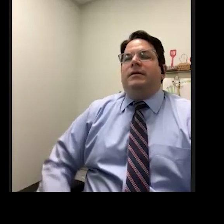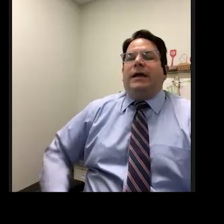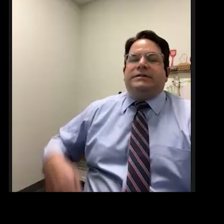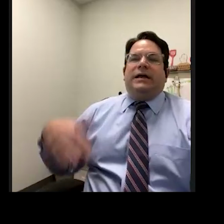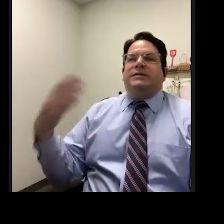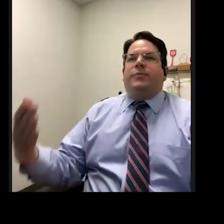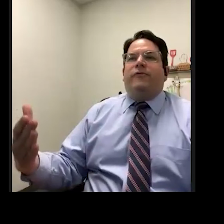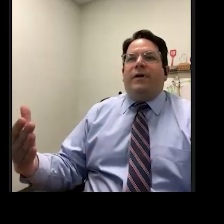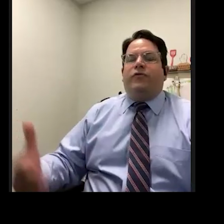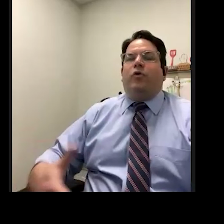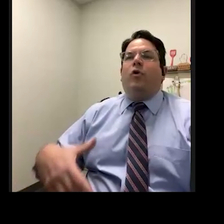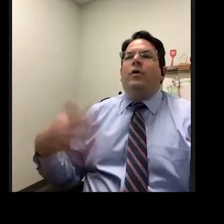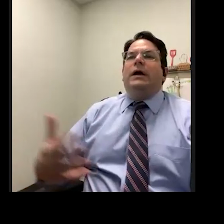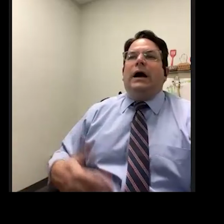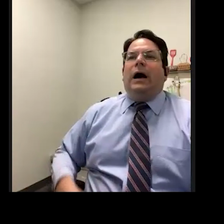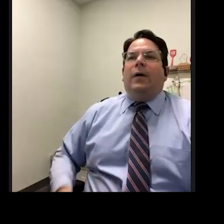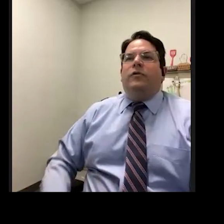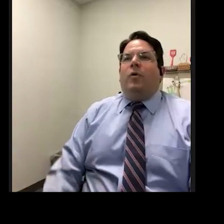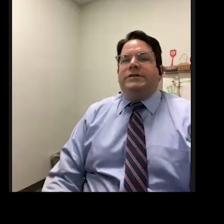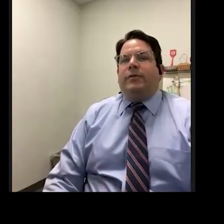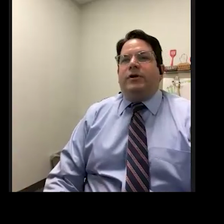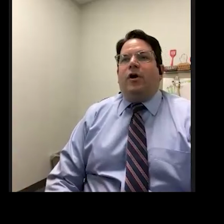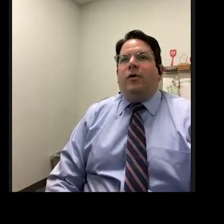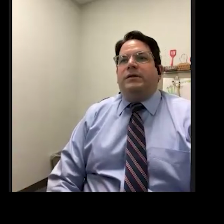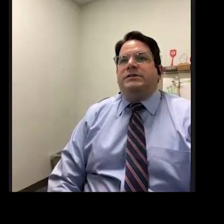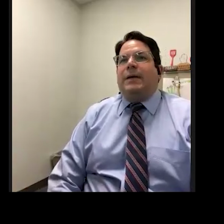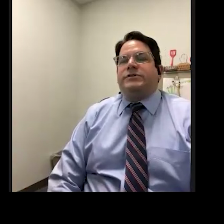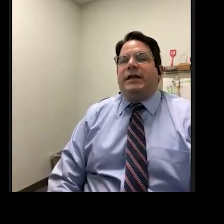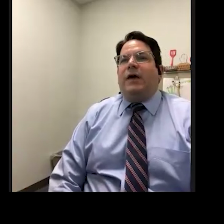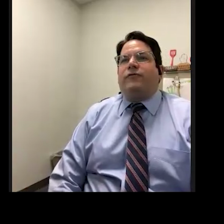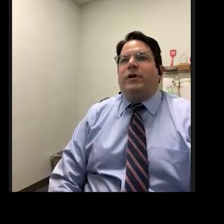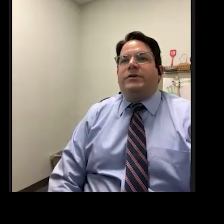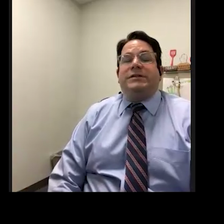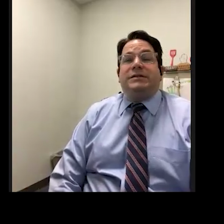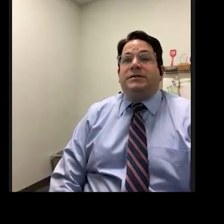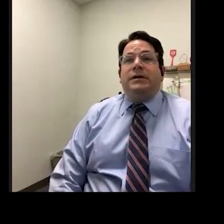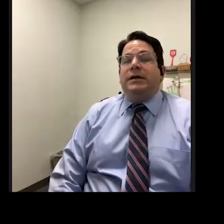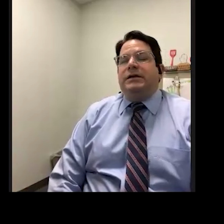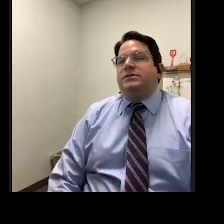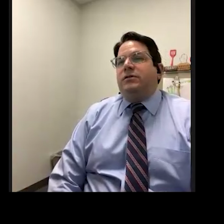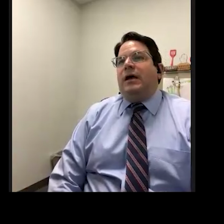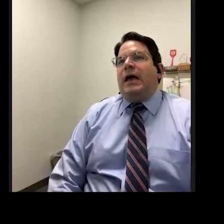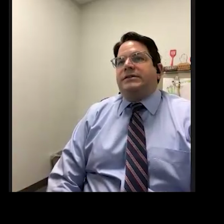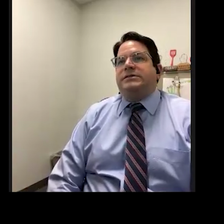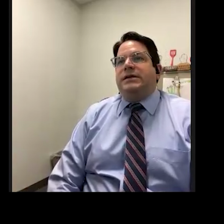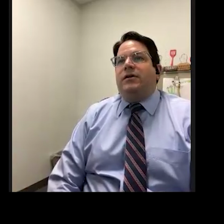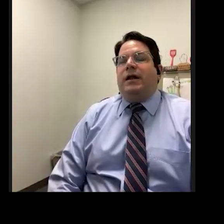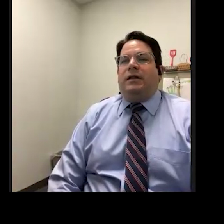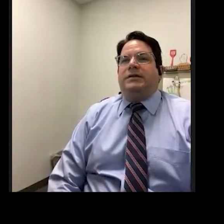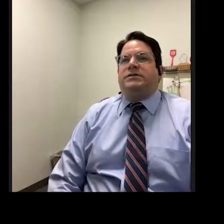And then, like I said, as a preventive tool, no one's able to go and establish an account for him because he doesn't access the internet